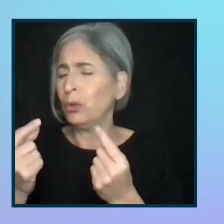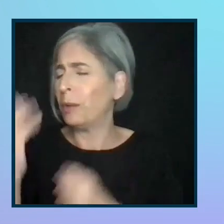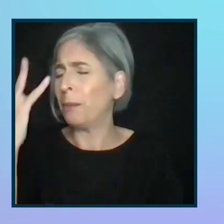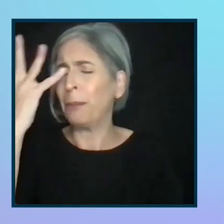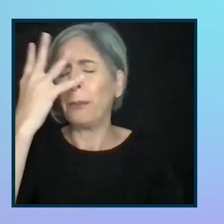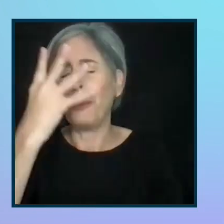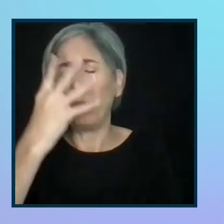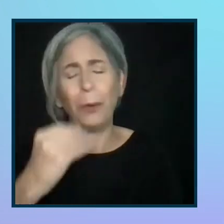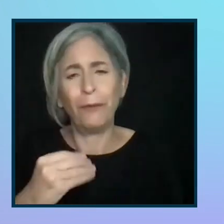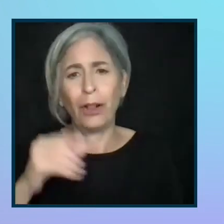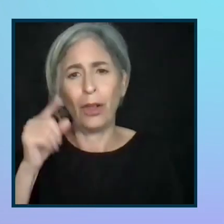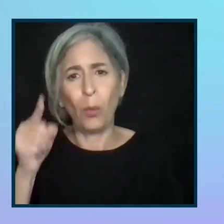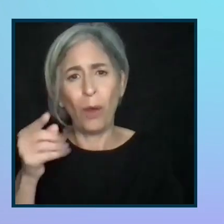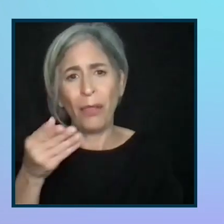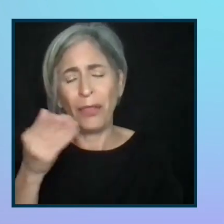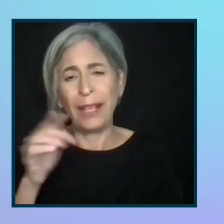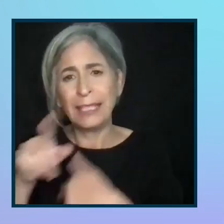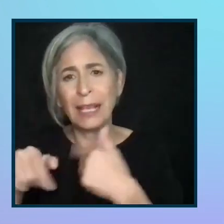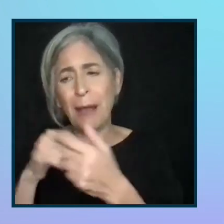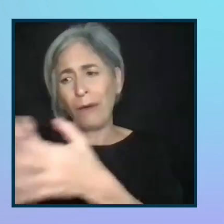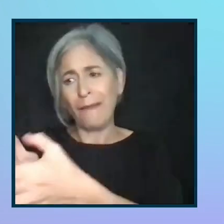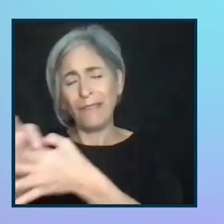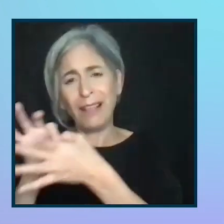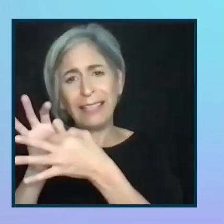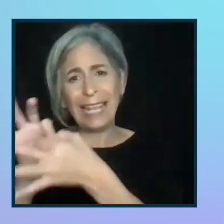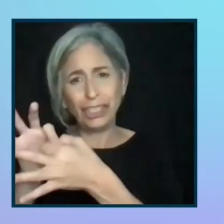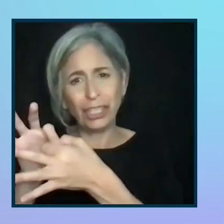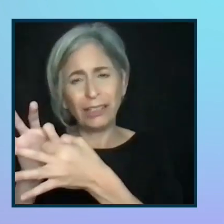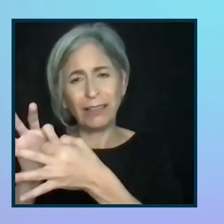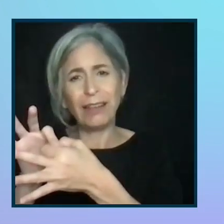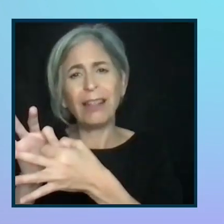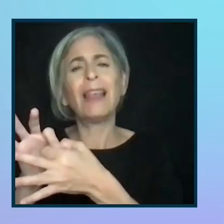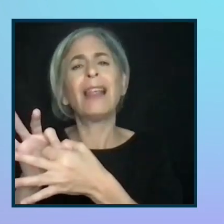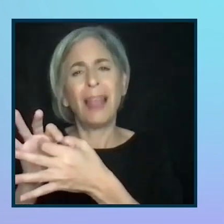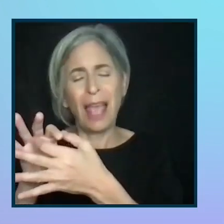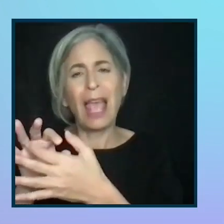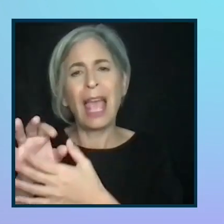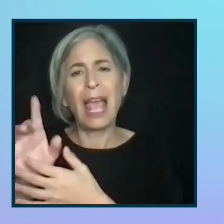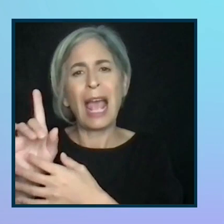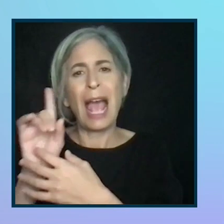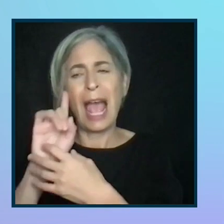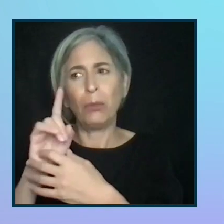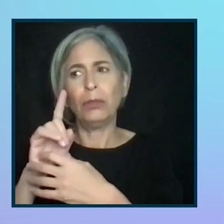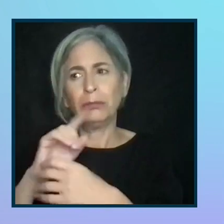One of the things about affiliation, and I'm gonna come around to where you just left off,